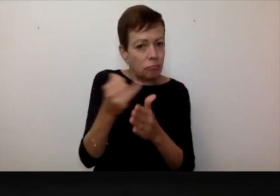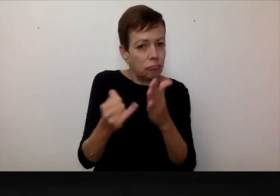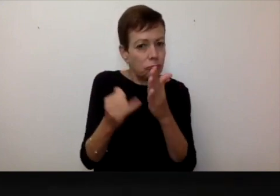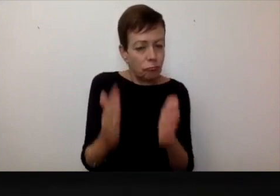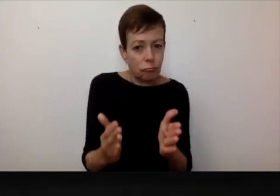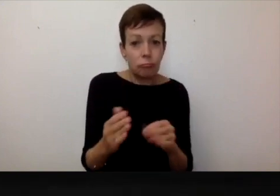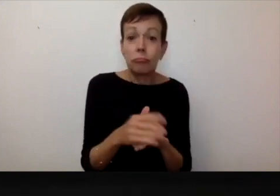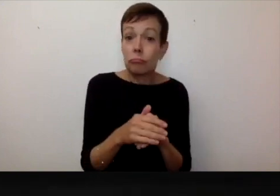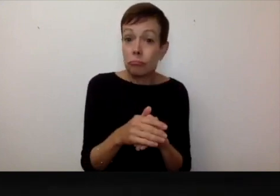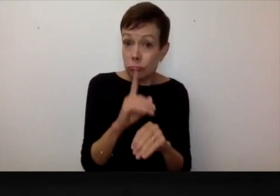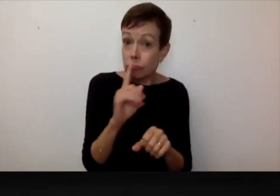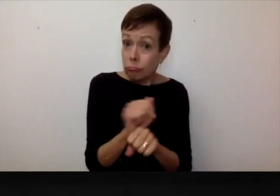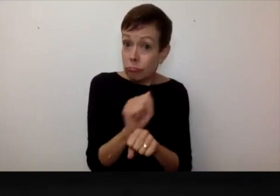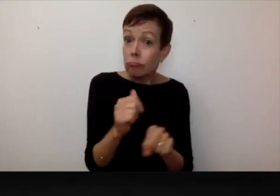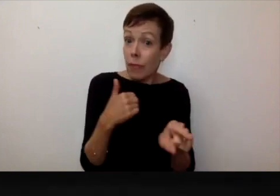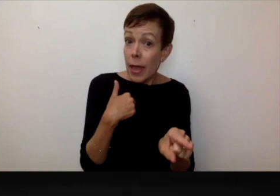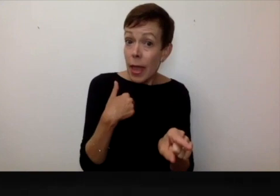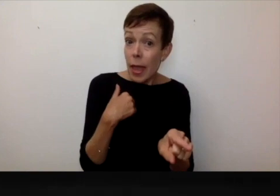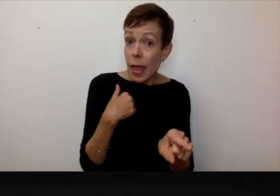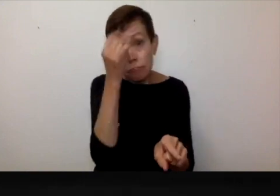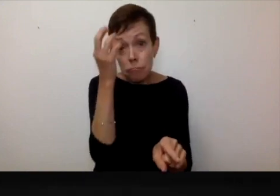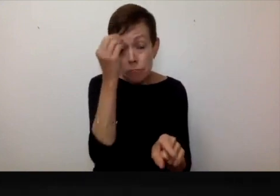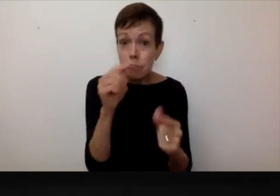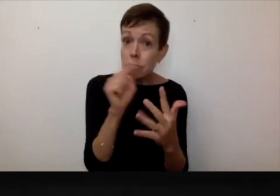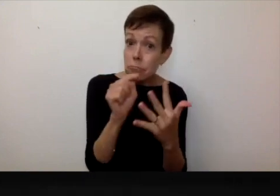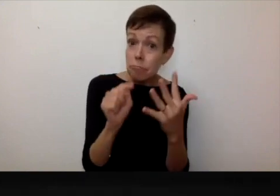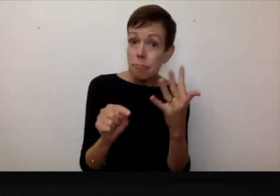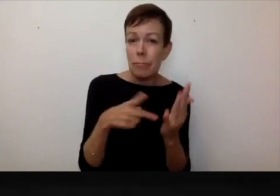projects in mind but we wanted to give them the kind of